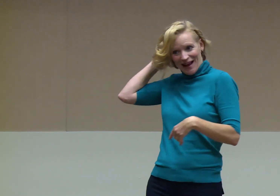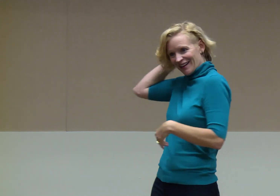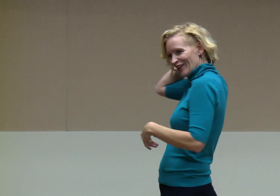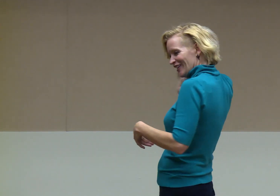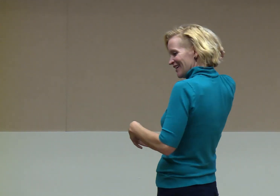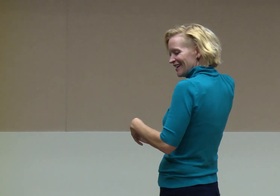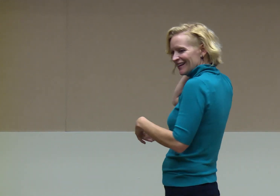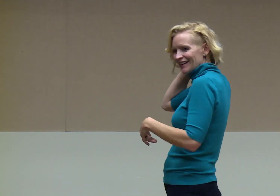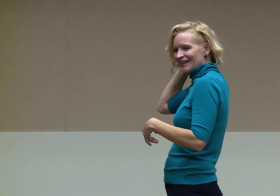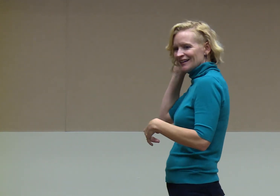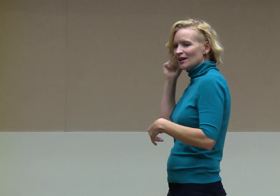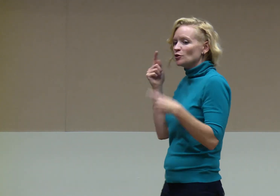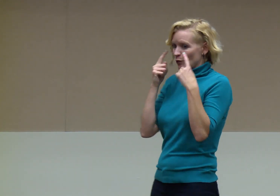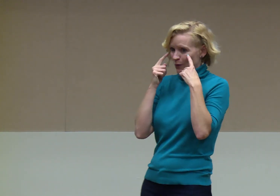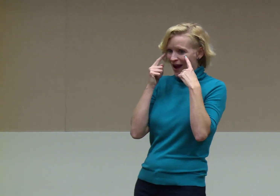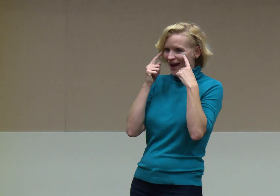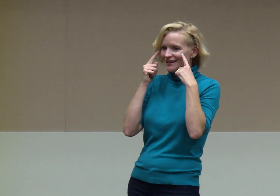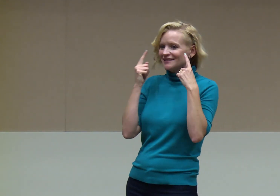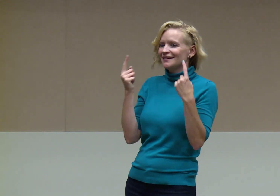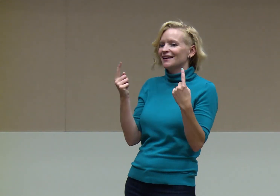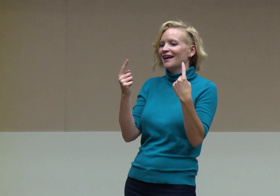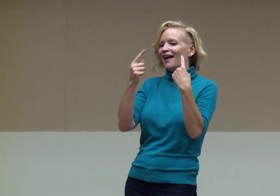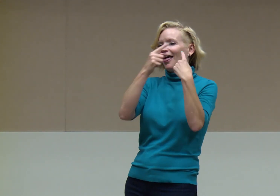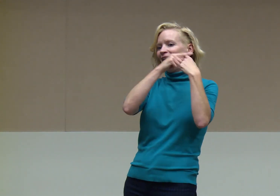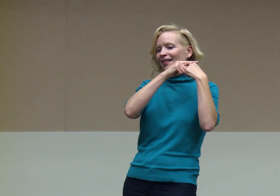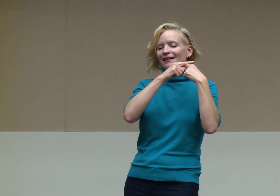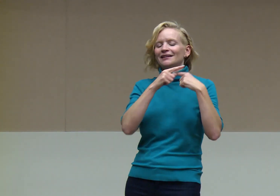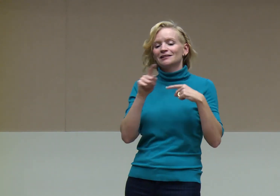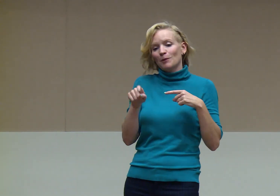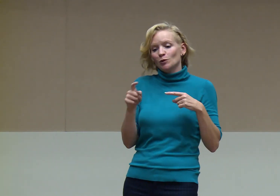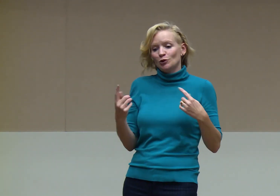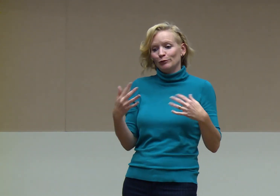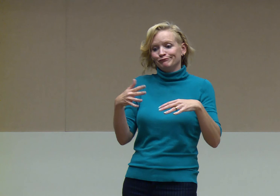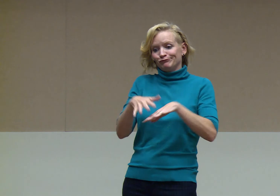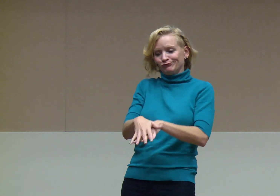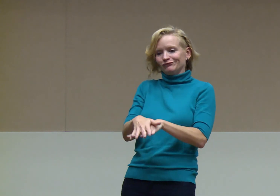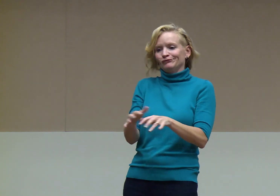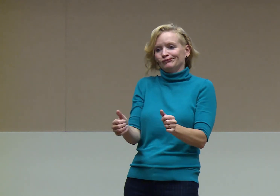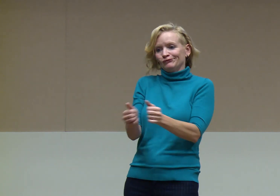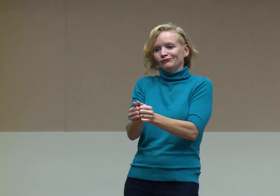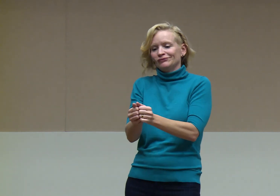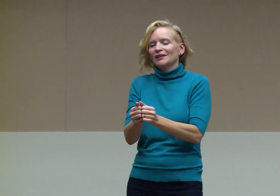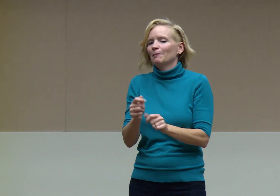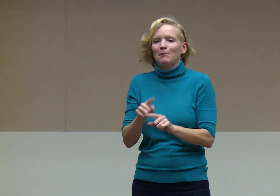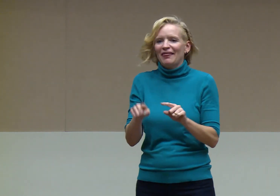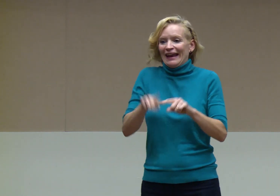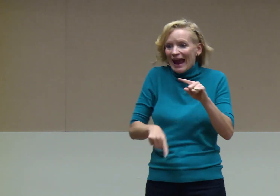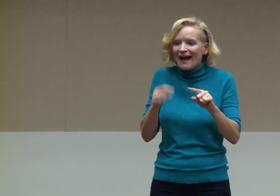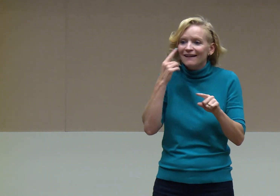and can't converge in the brain. They're supposed to converge together,